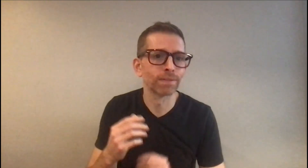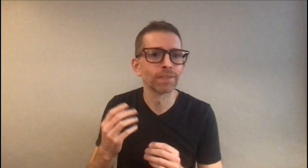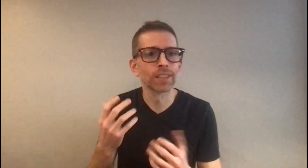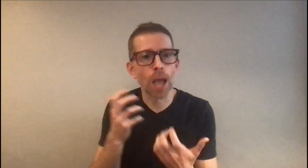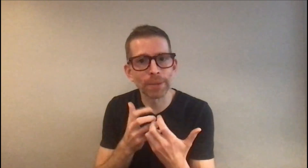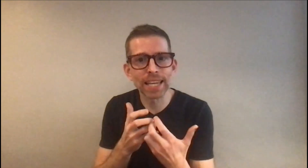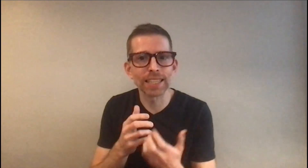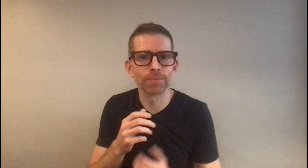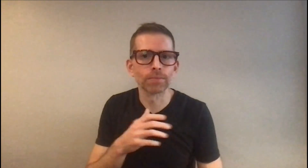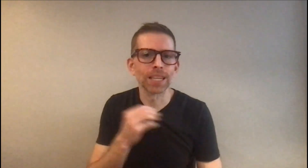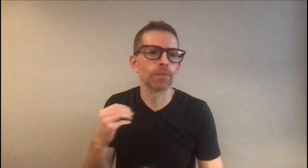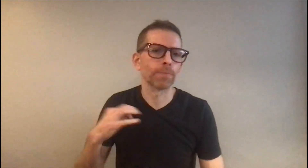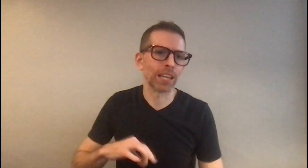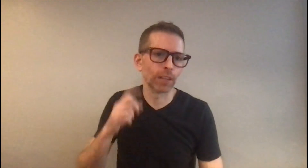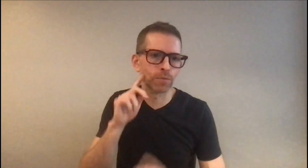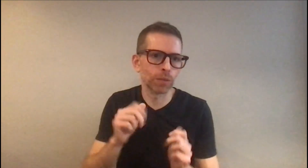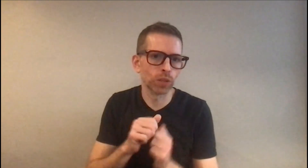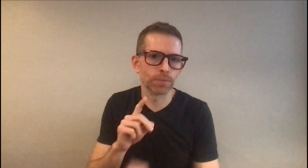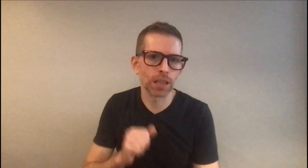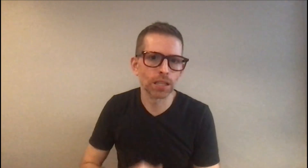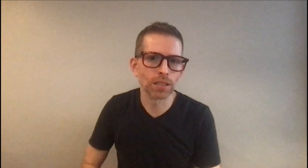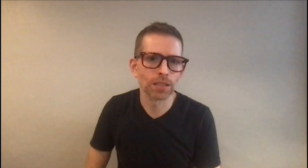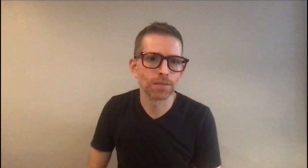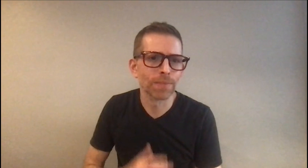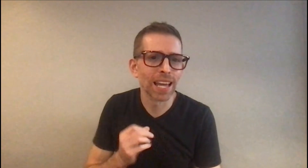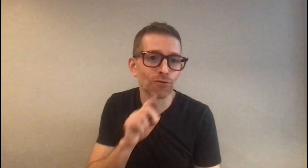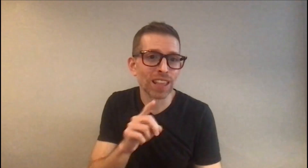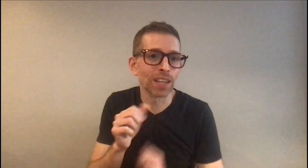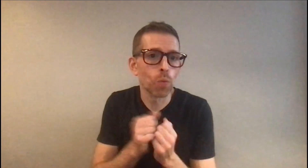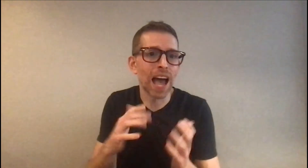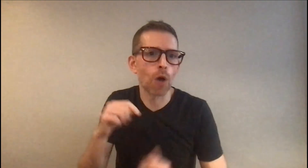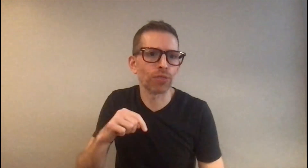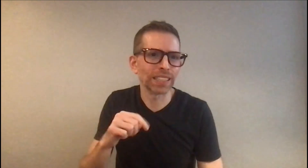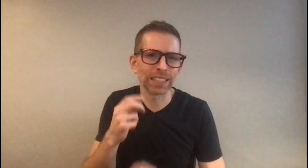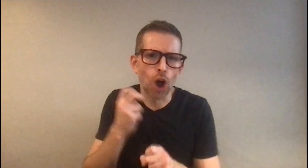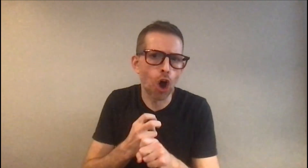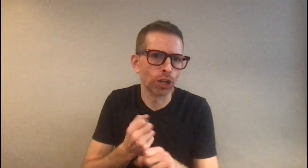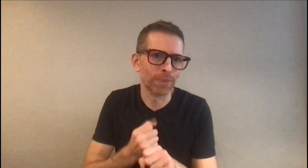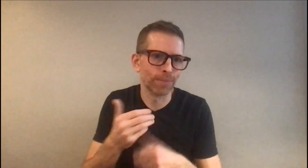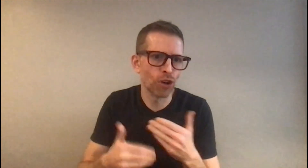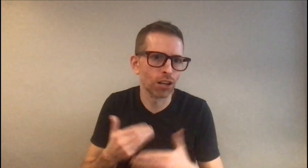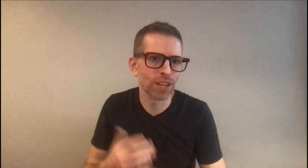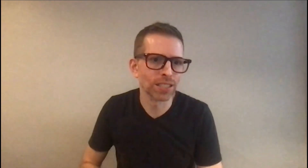beneficial for people with disabilities. Without this, it's really hard to make progress.